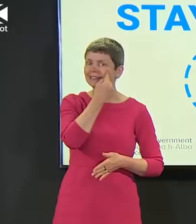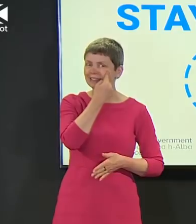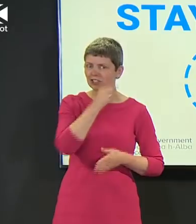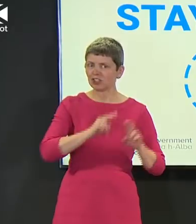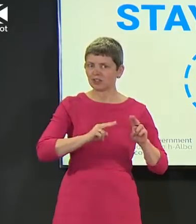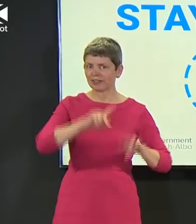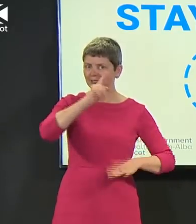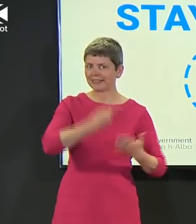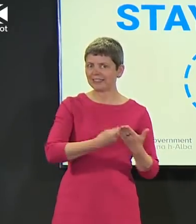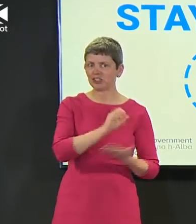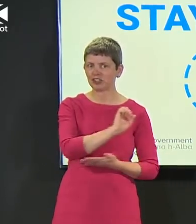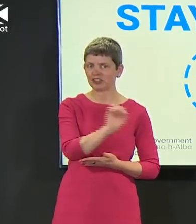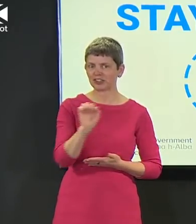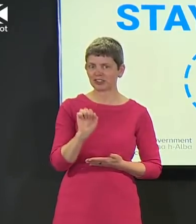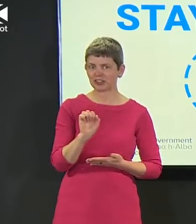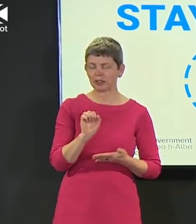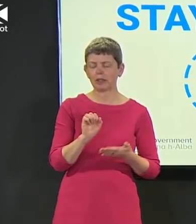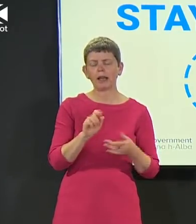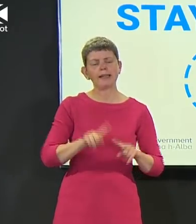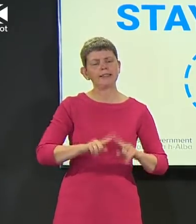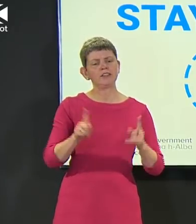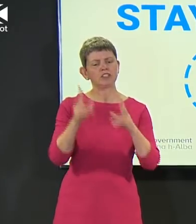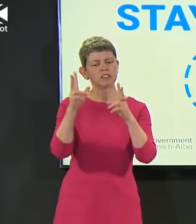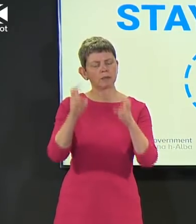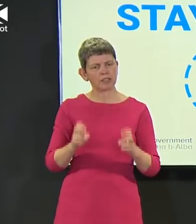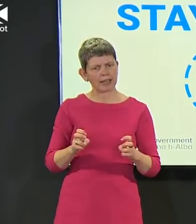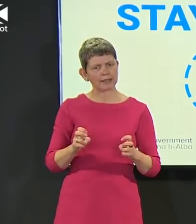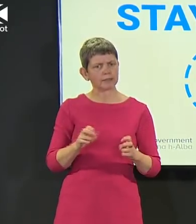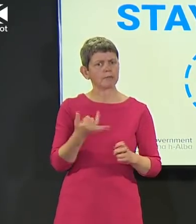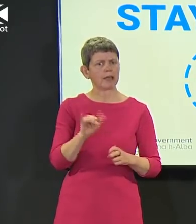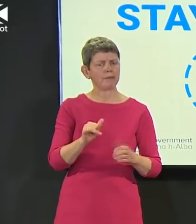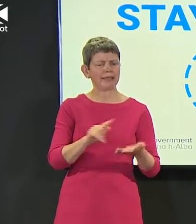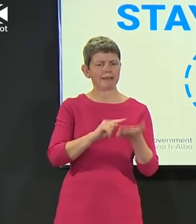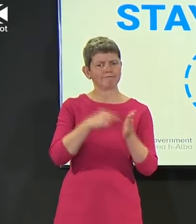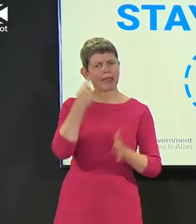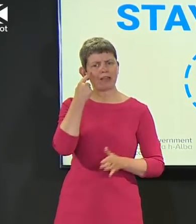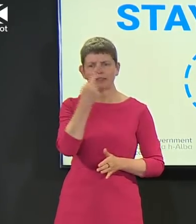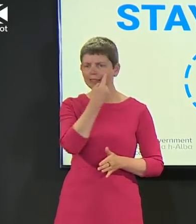subject to subject depending on the nature of the subject and also teacher judgment but the approach